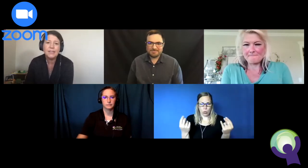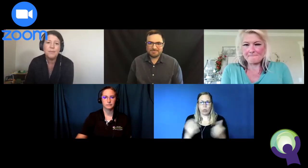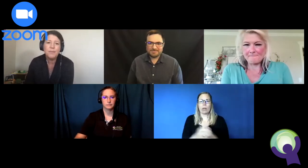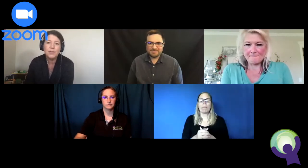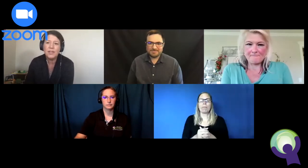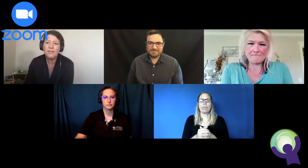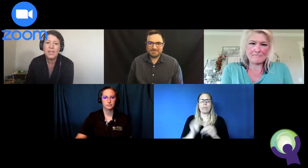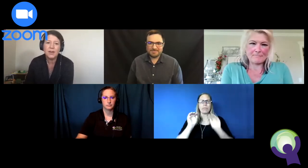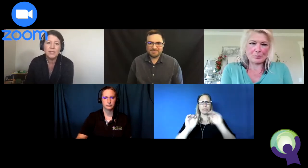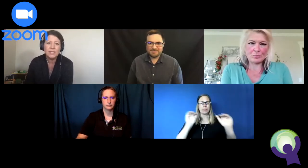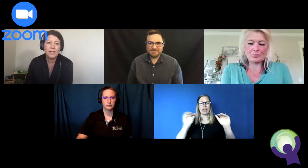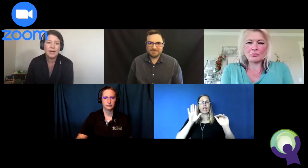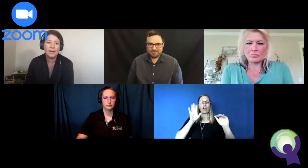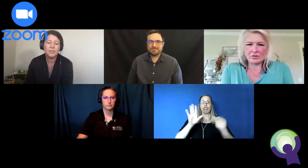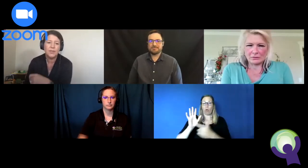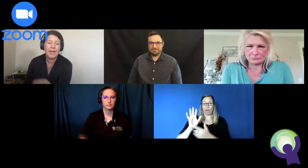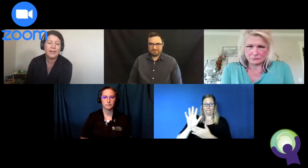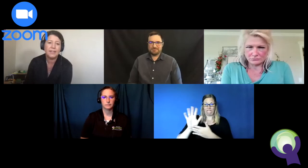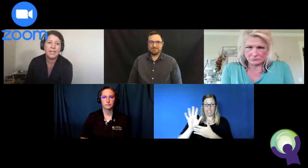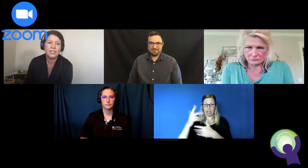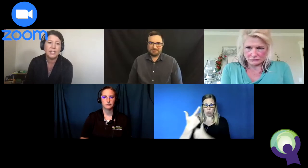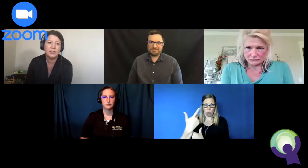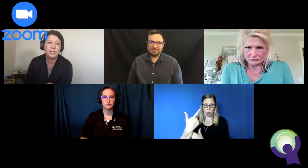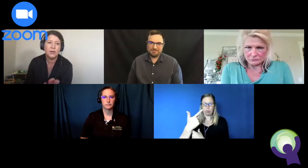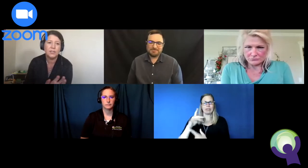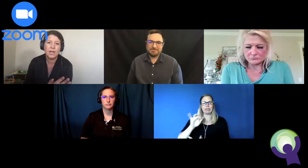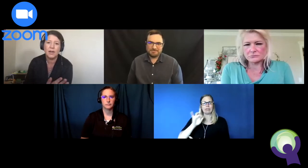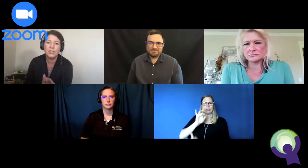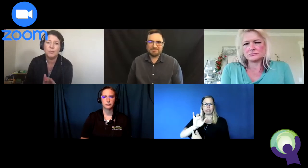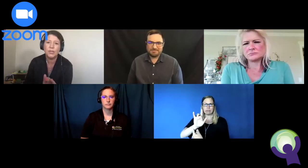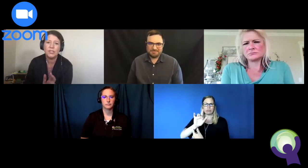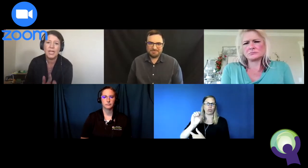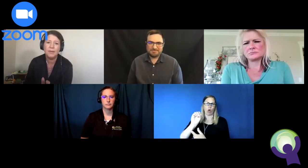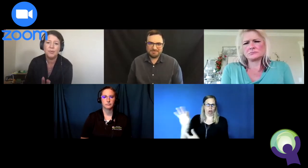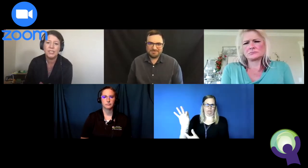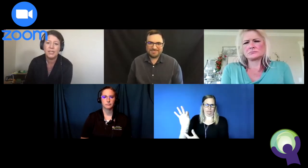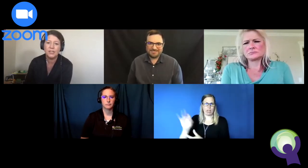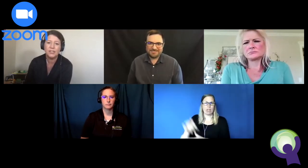is mute their videos so that it just shows our interpreters and presenters.